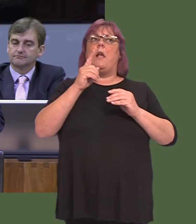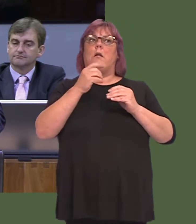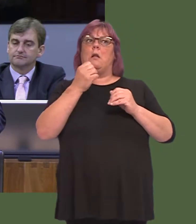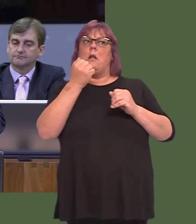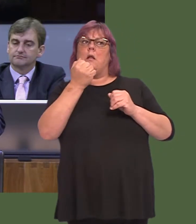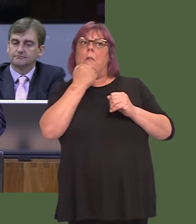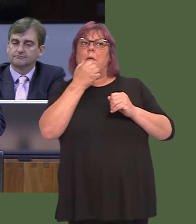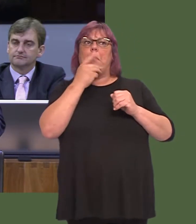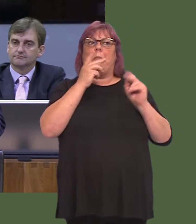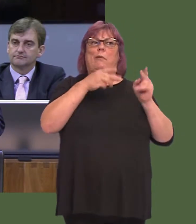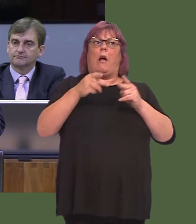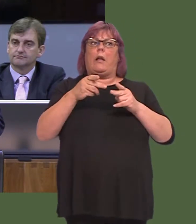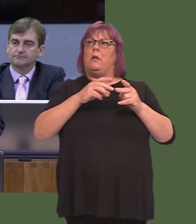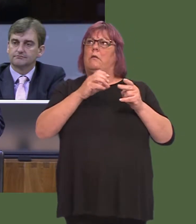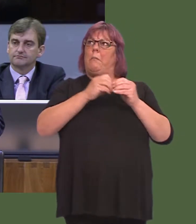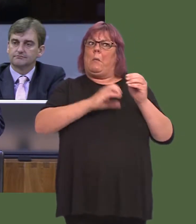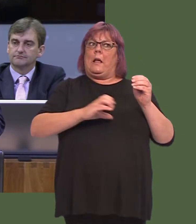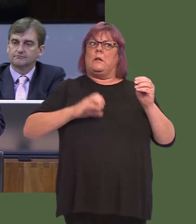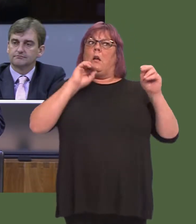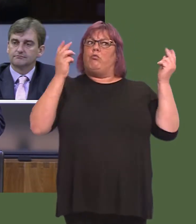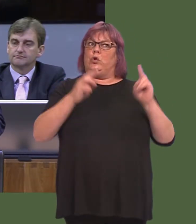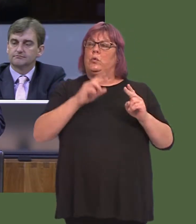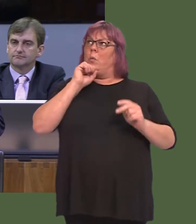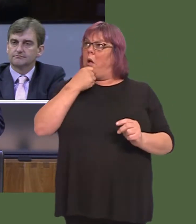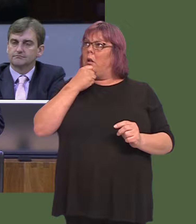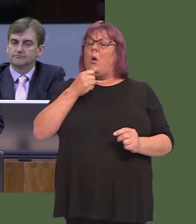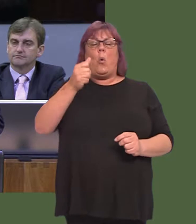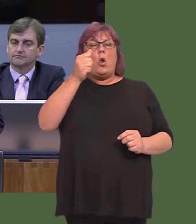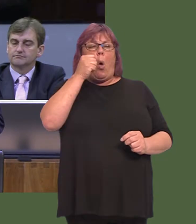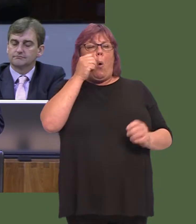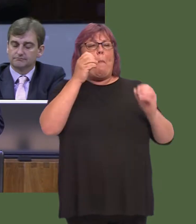Given that we know the importance of screening and, in particular, bowel screening, what